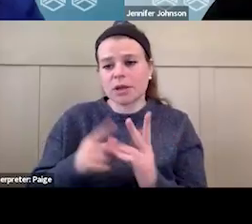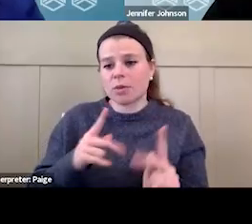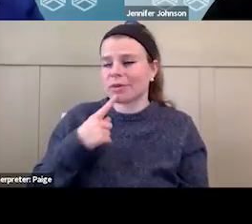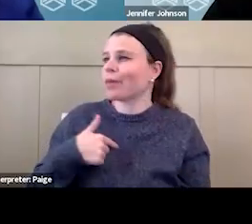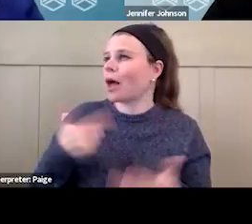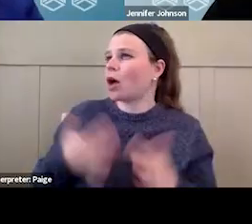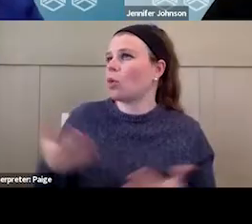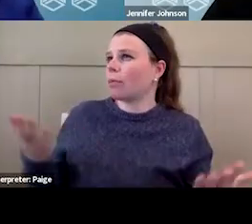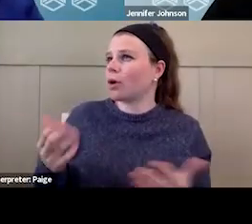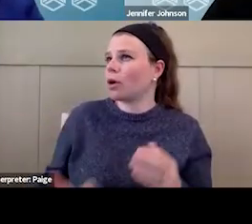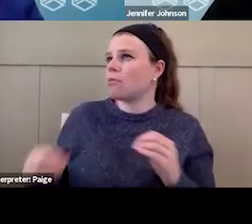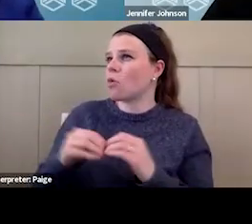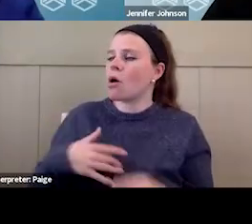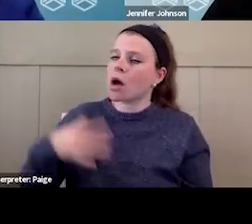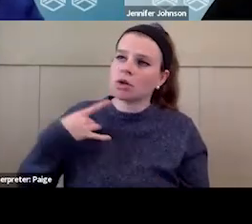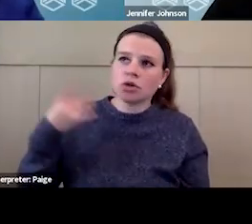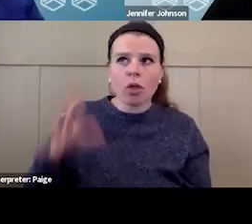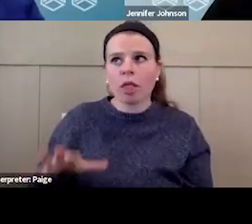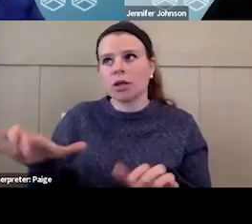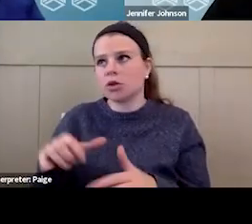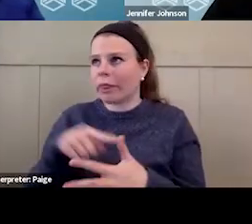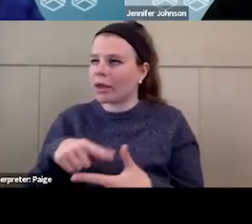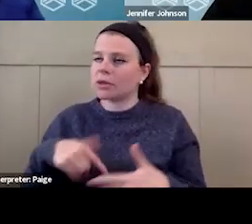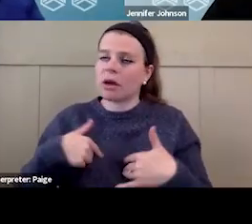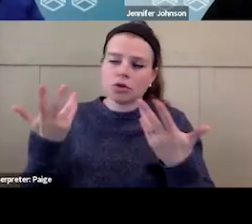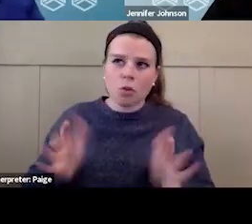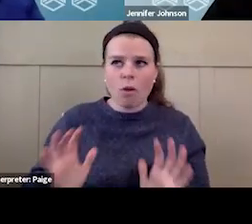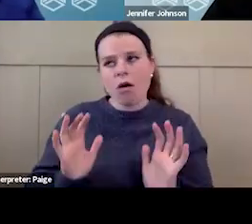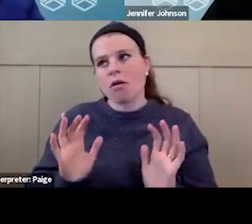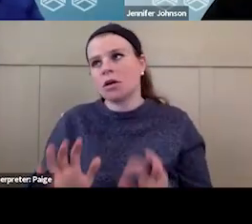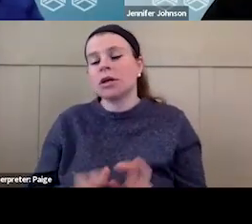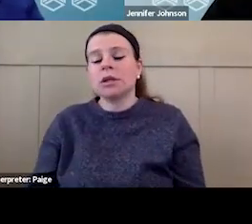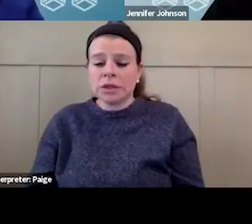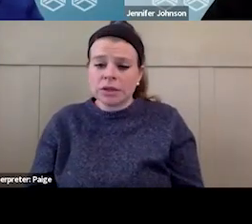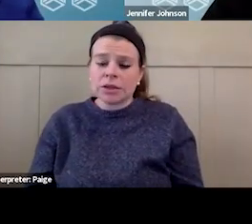I don't like going to ther- I don't like doing this." Um, and sometimes they may